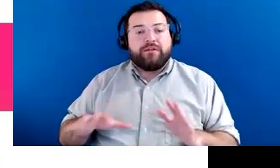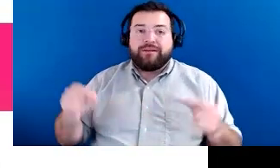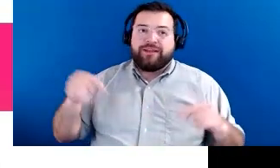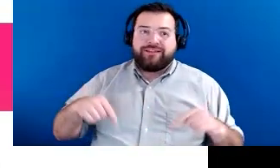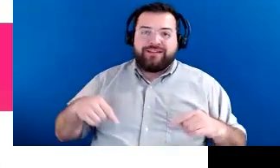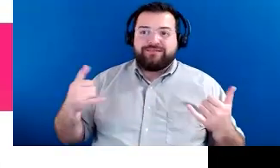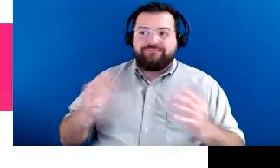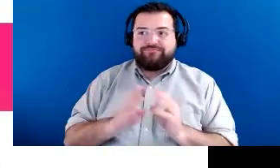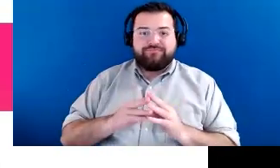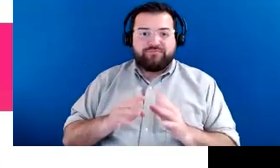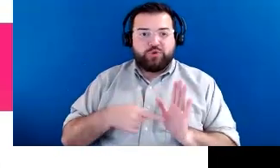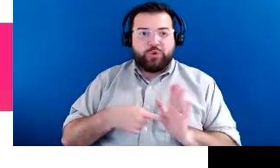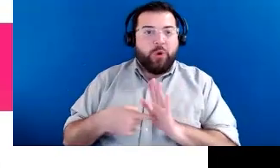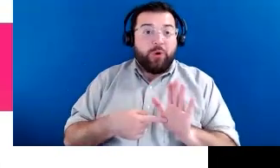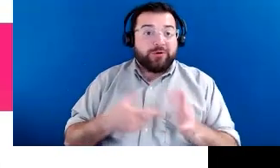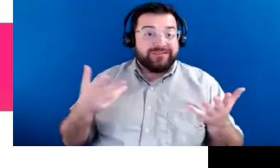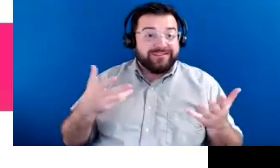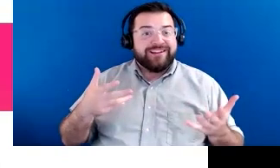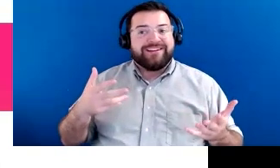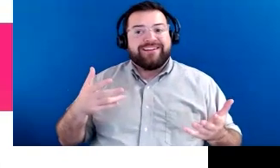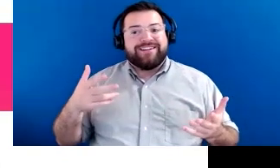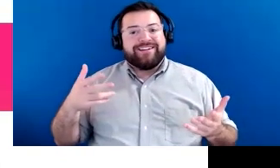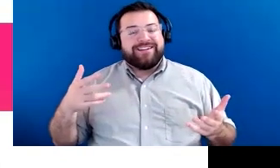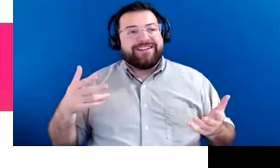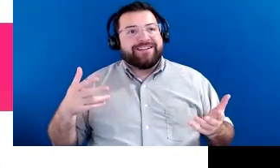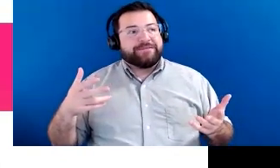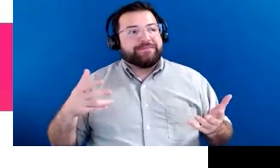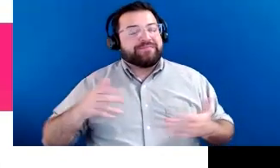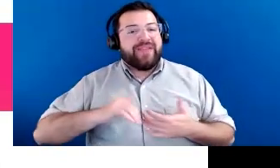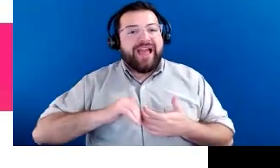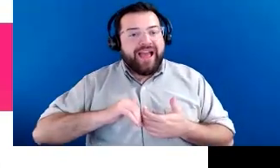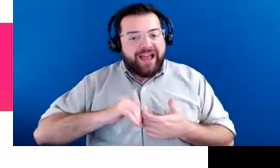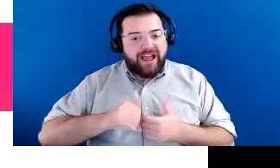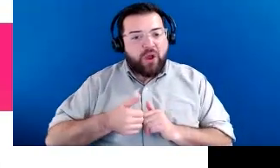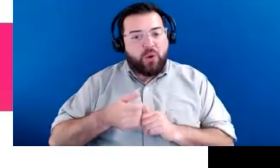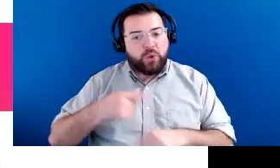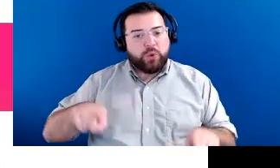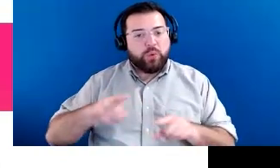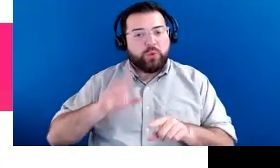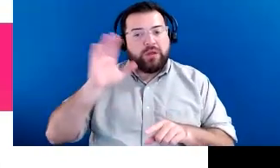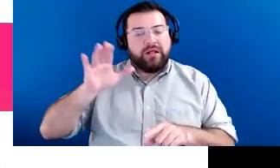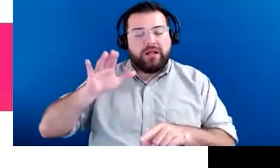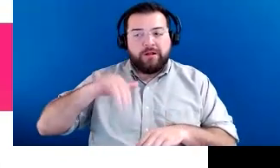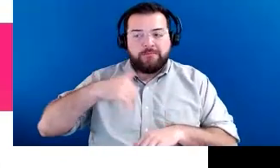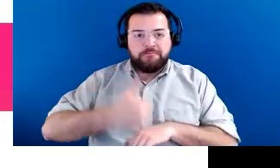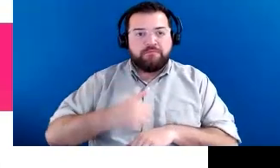here is even showing that, you know, the way that you are going to implement RSI in your class,